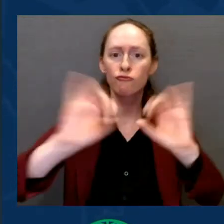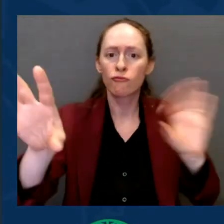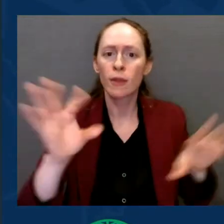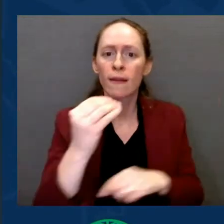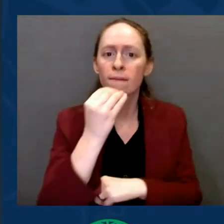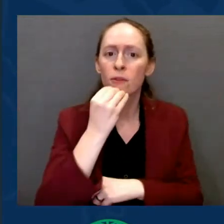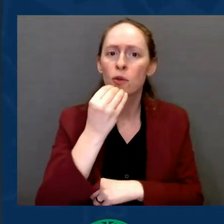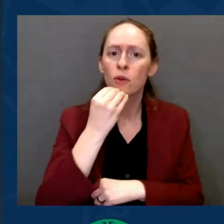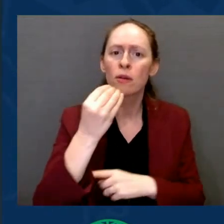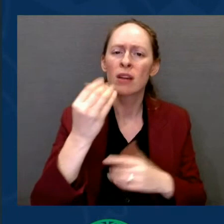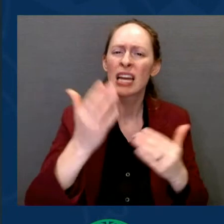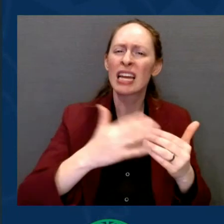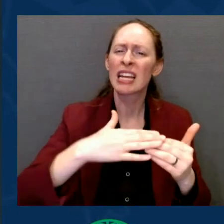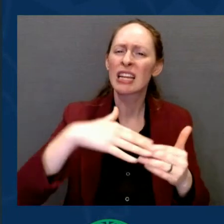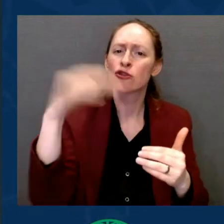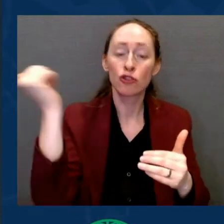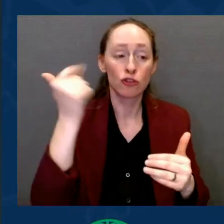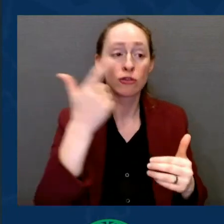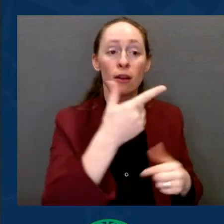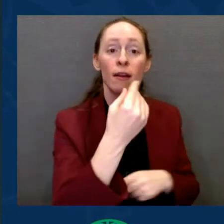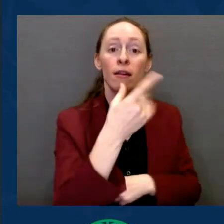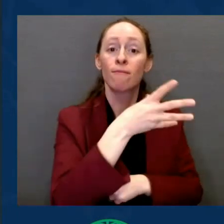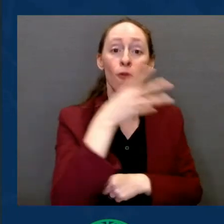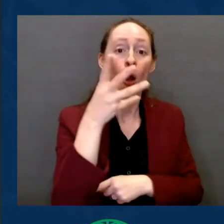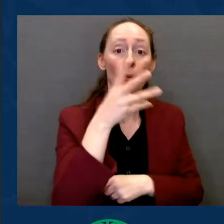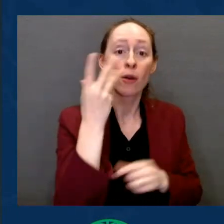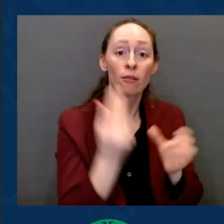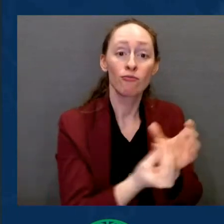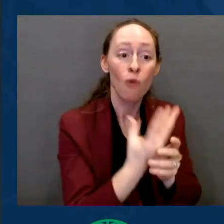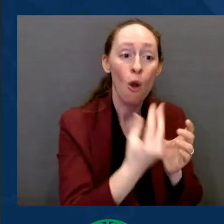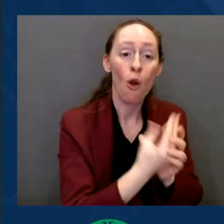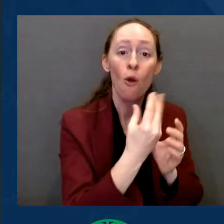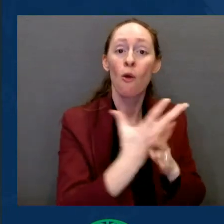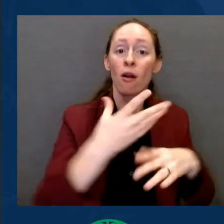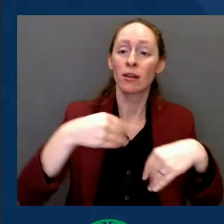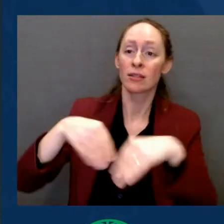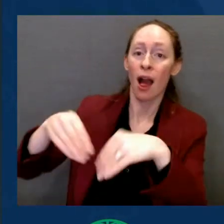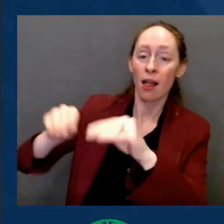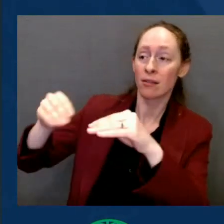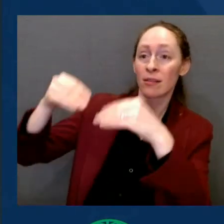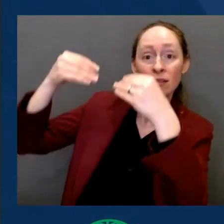And we're collaborating with countries across the continent to expand access to new markets